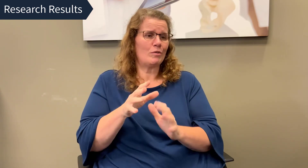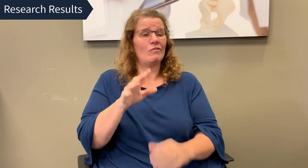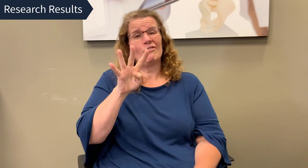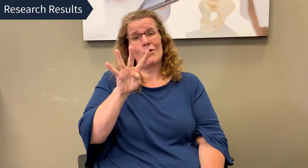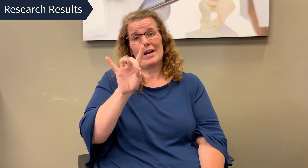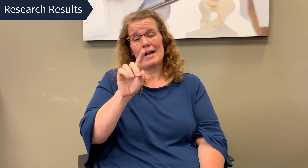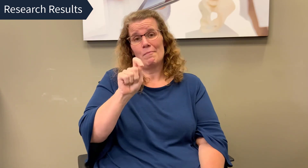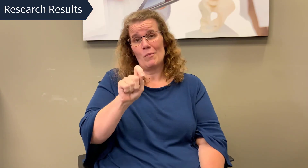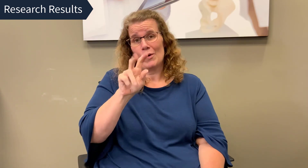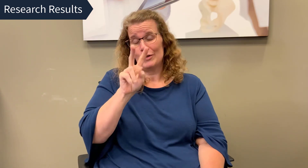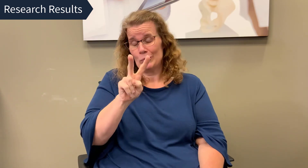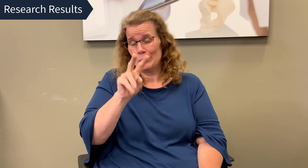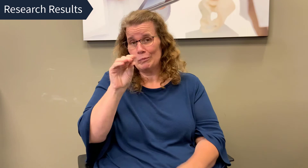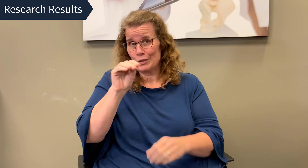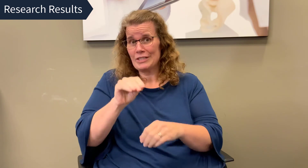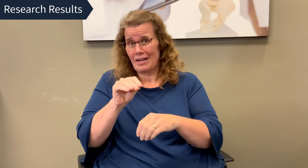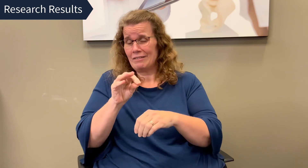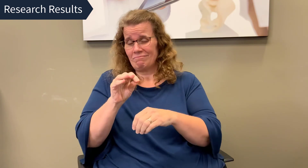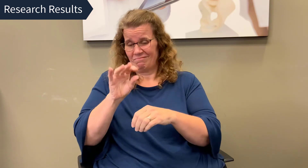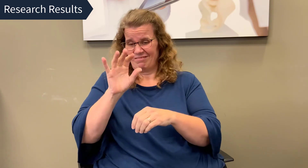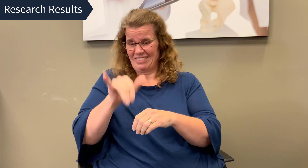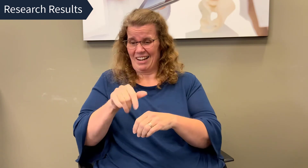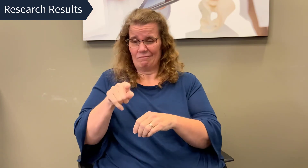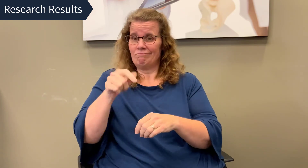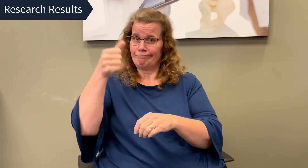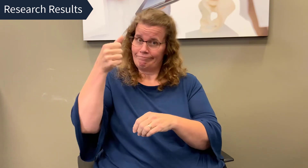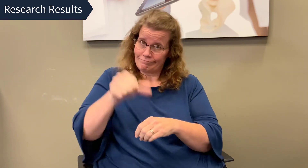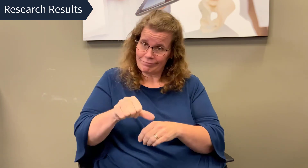Almost half of the time that deaf patients were unsuccessful in securing